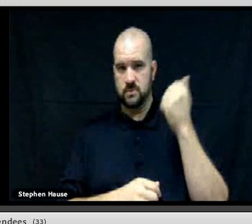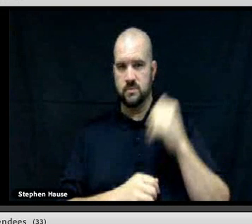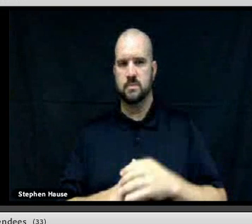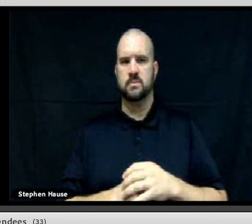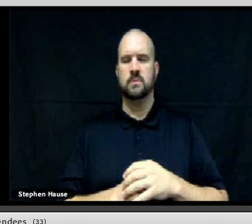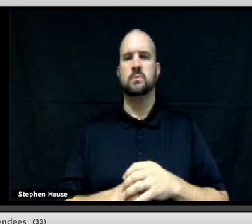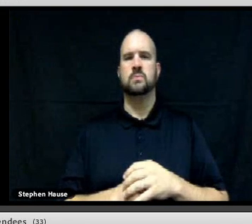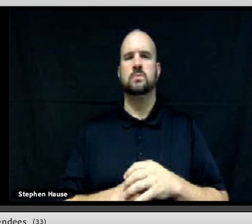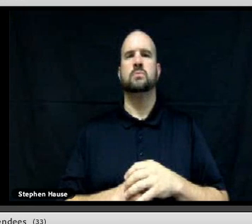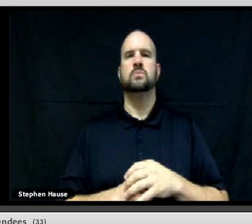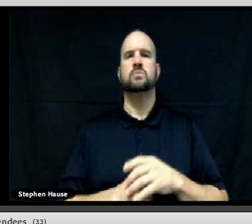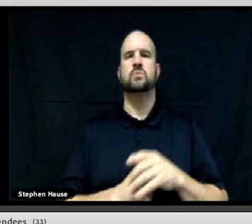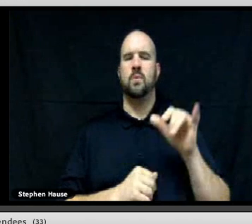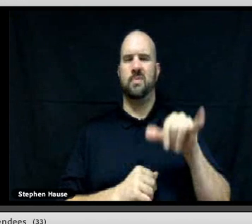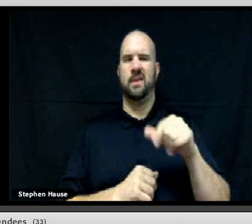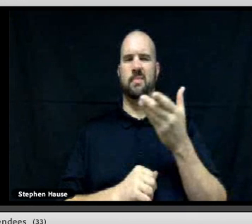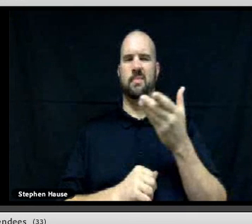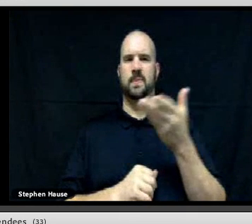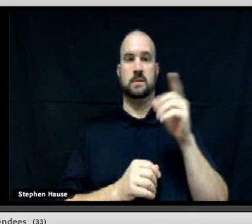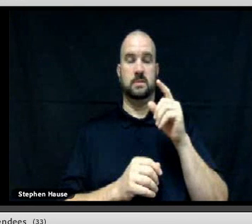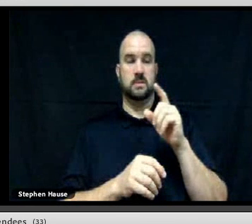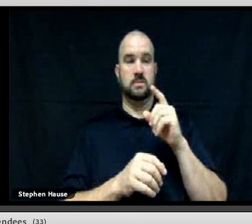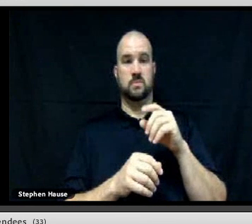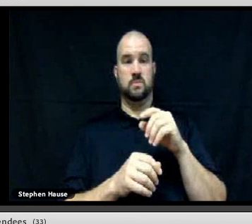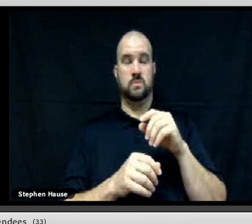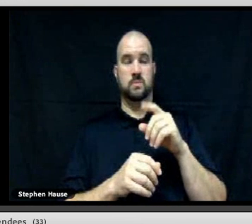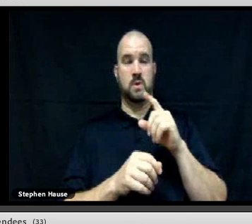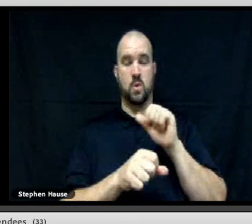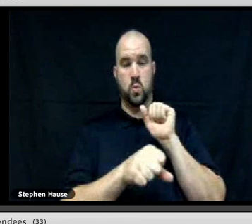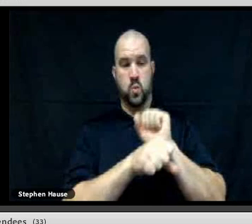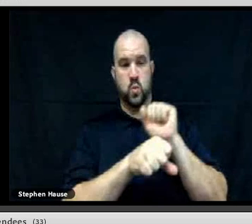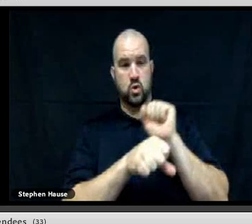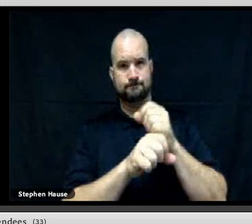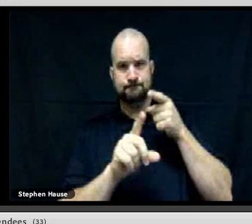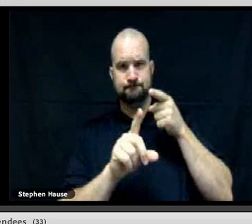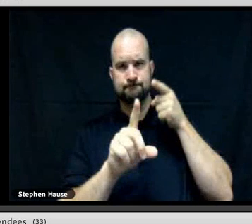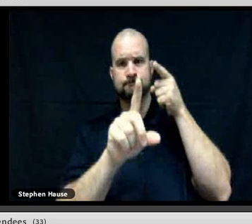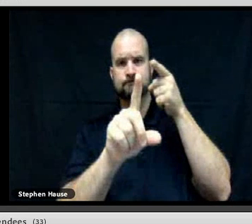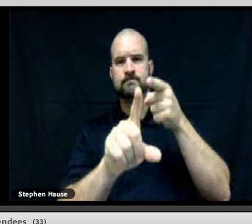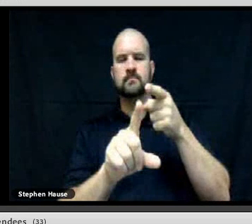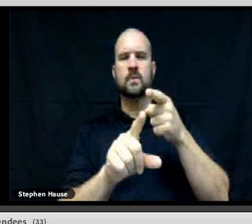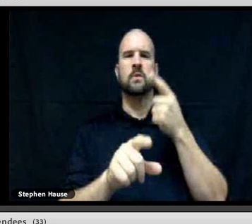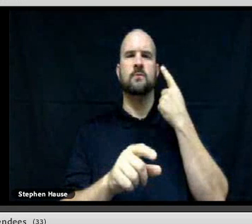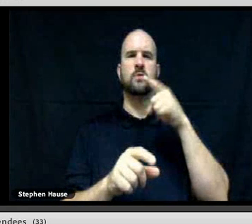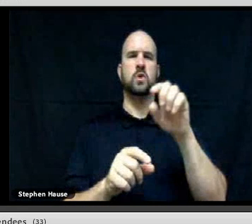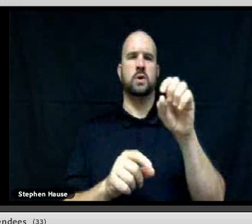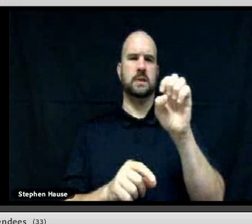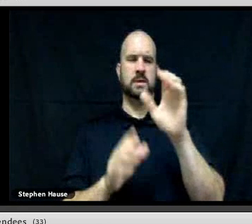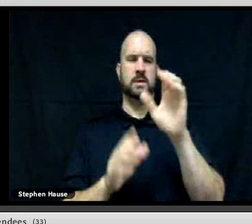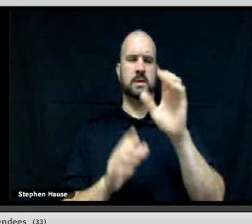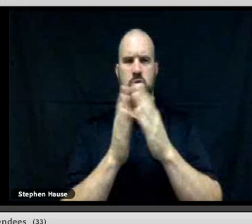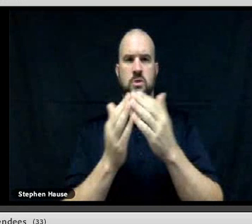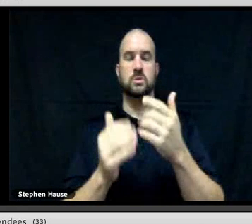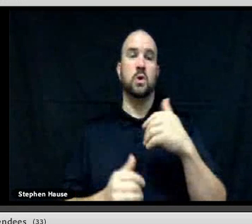they're working towards, uh, in regards to e-books. They are having some programs at ALA if you're attending that,